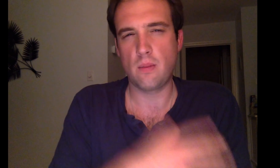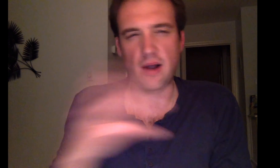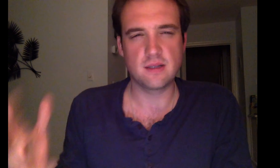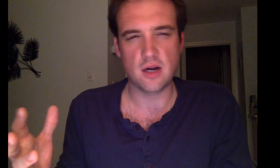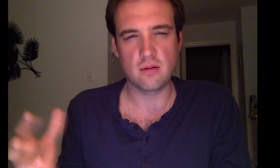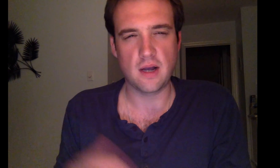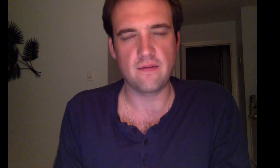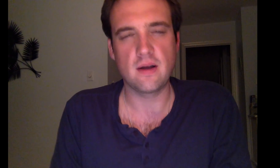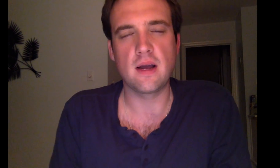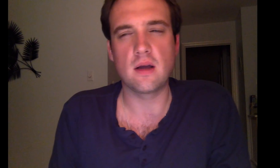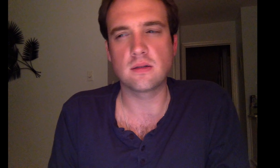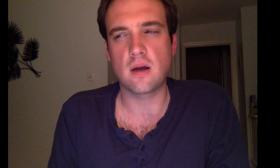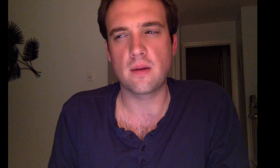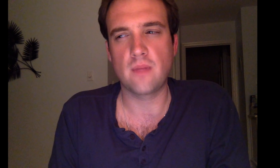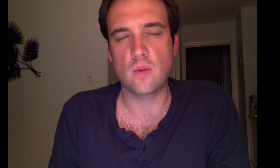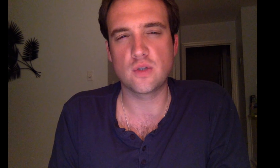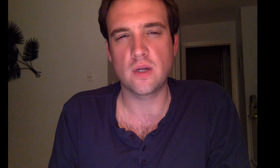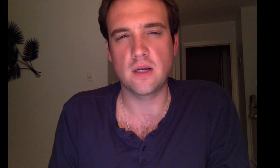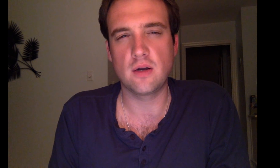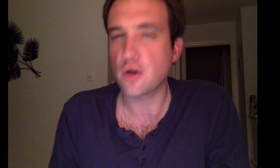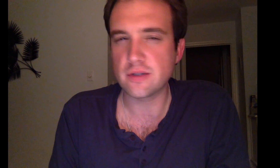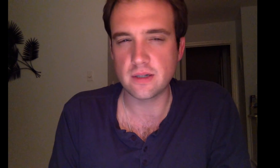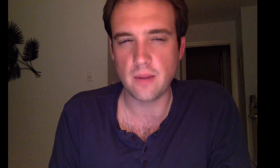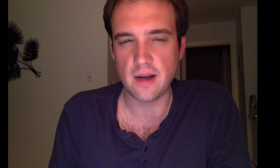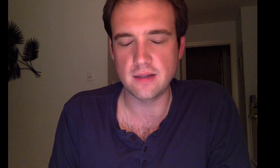my entire life, and I was really hurt by it.